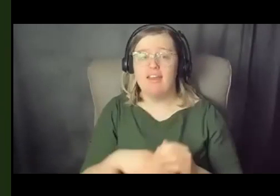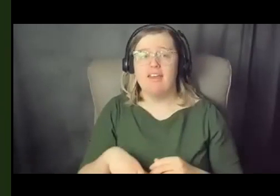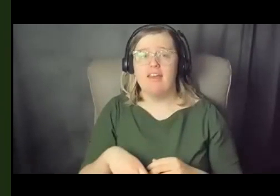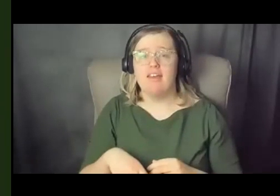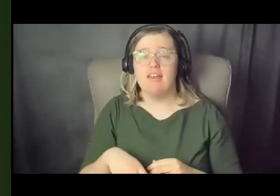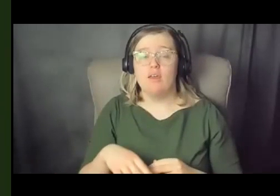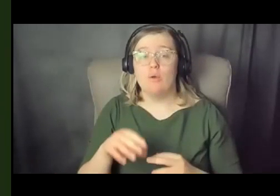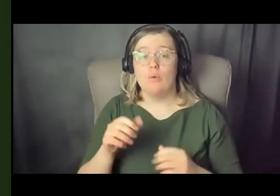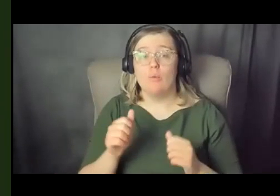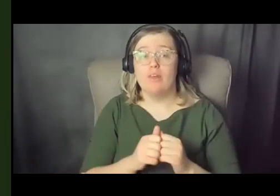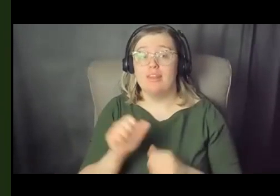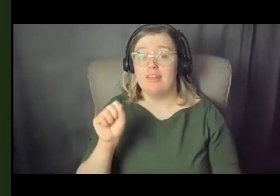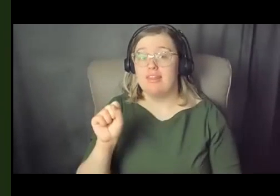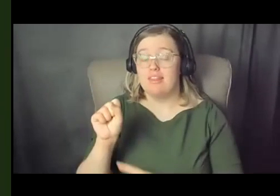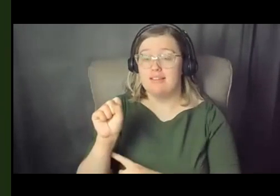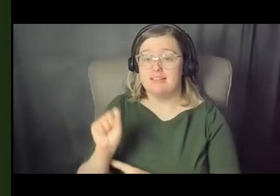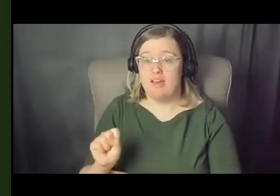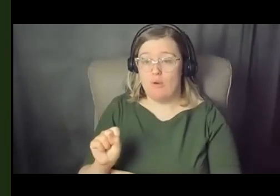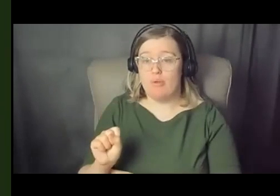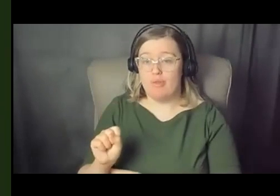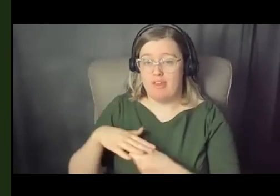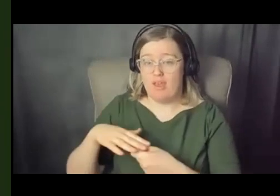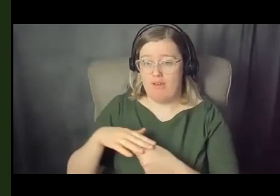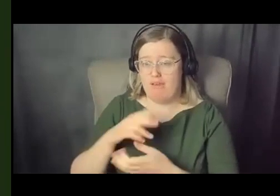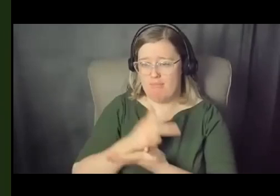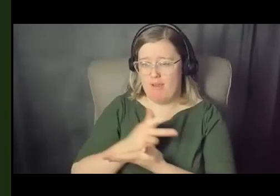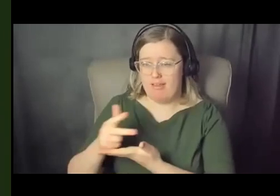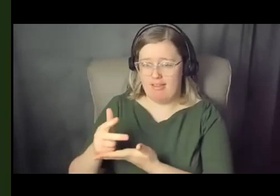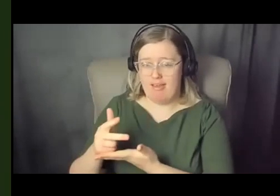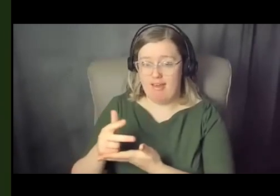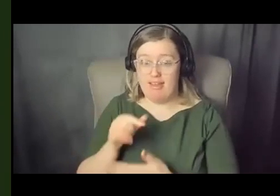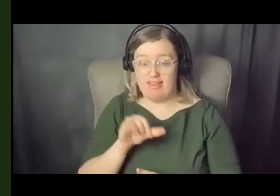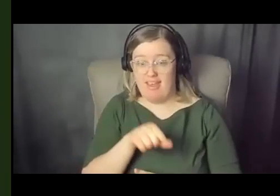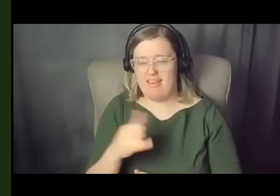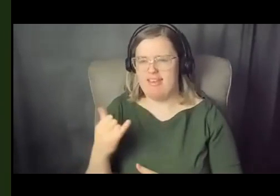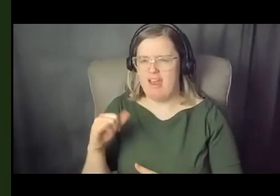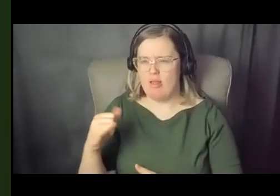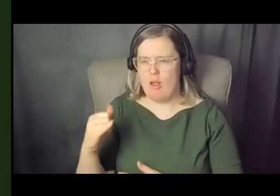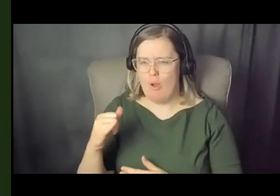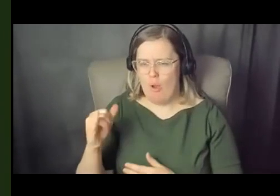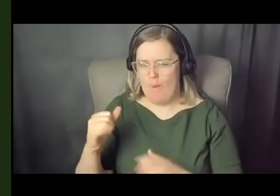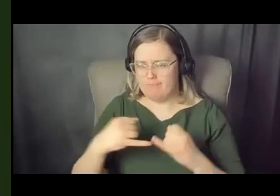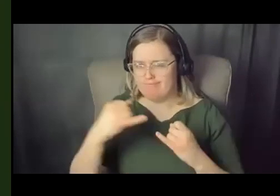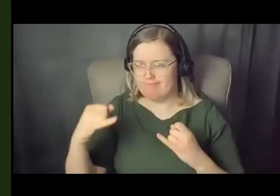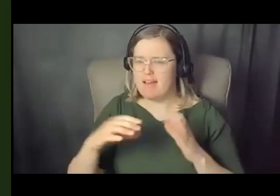earlier on the south end, at the parking lot, this yellow pipe is